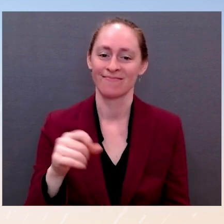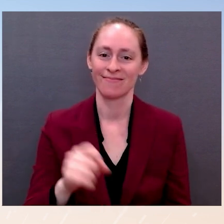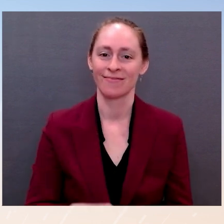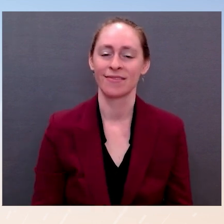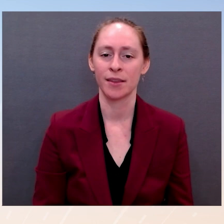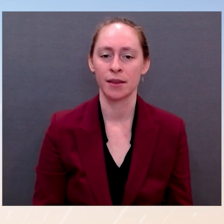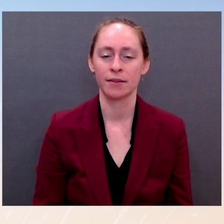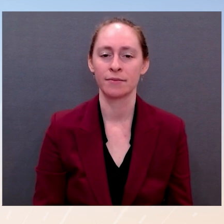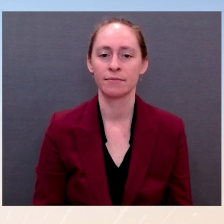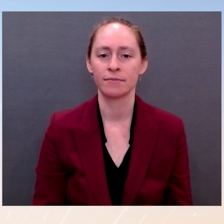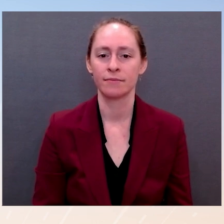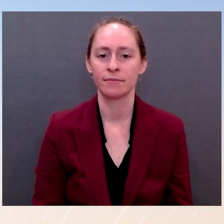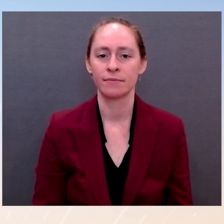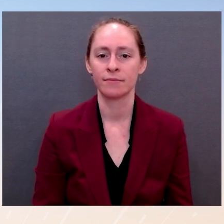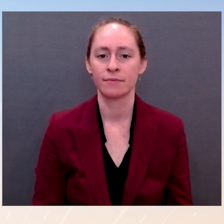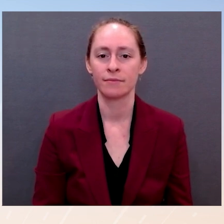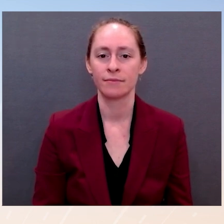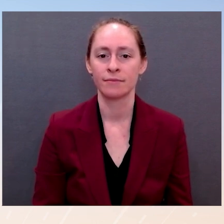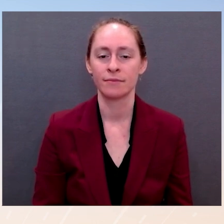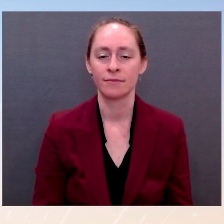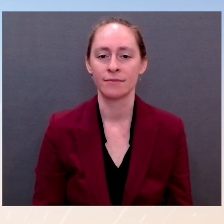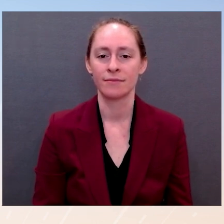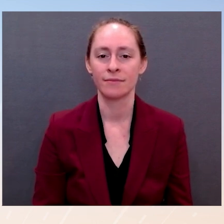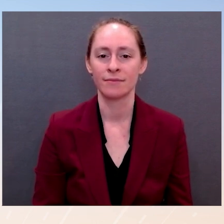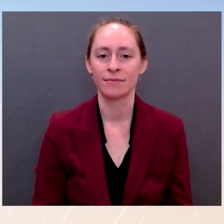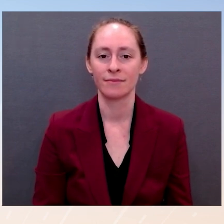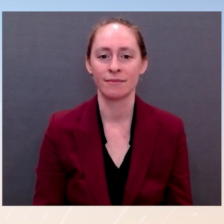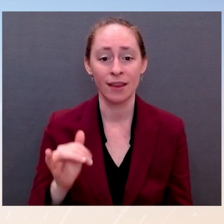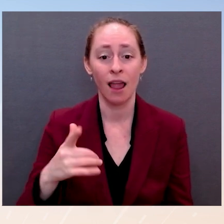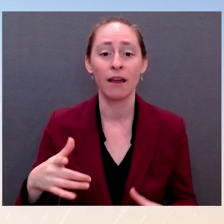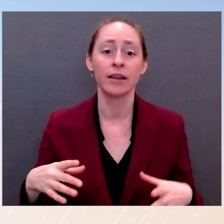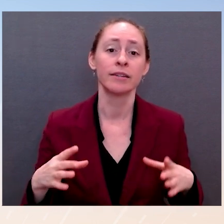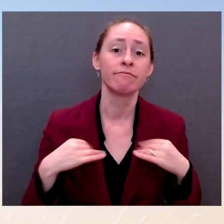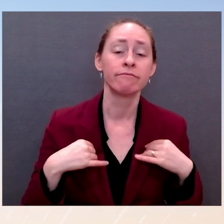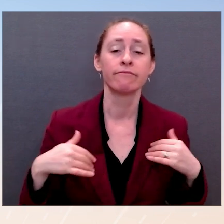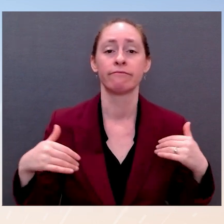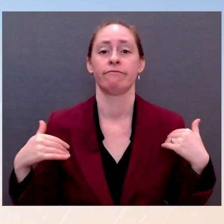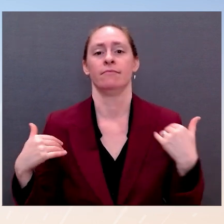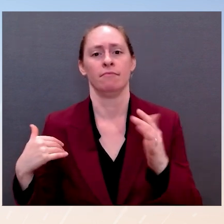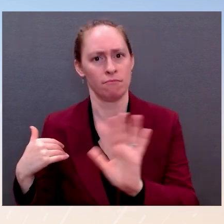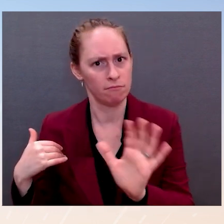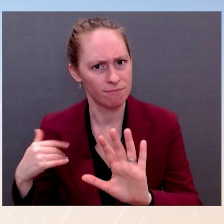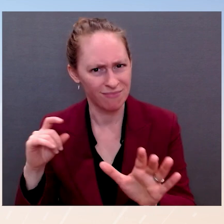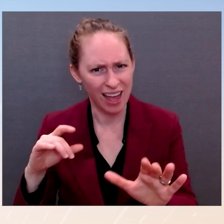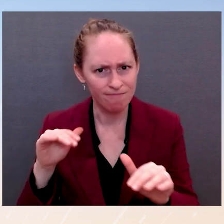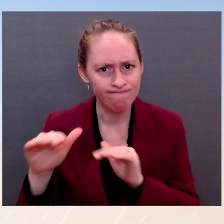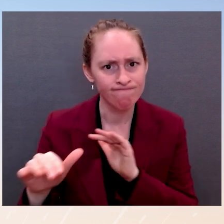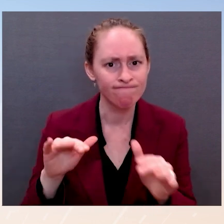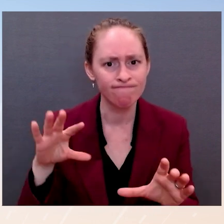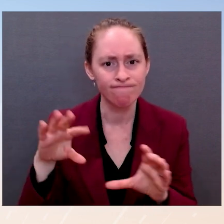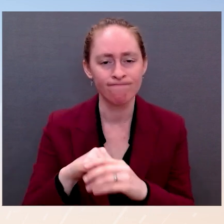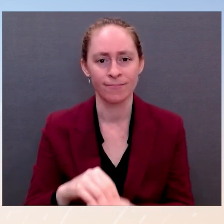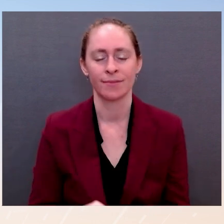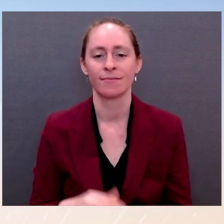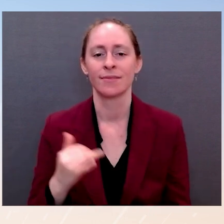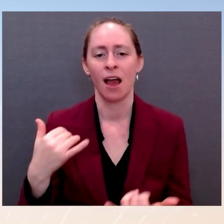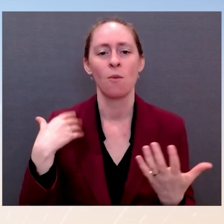you know, getting off the sidelines, as you described to really do this. And I want to just pause for a second